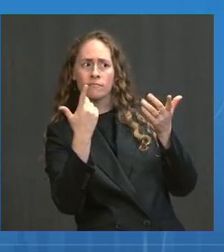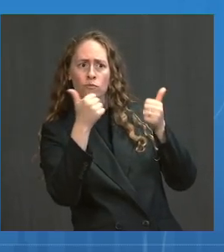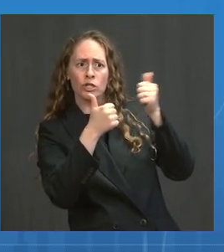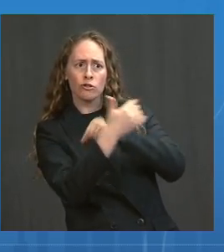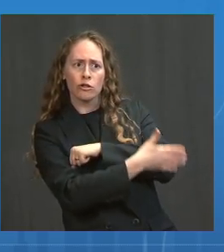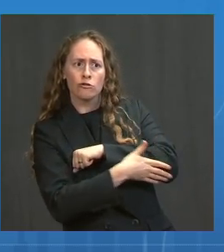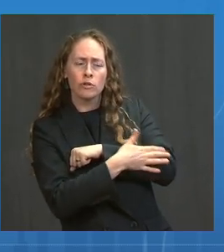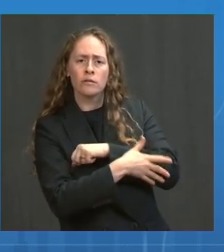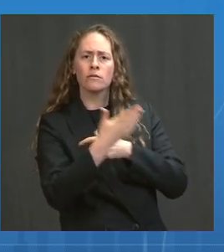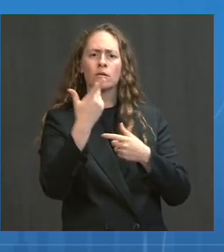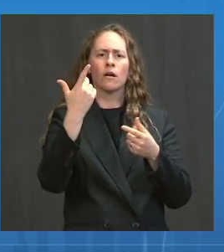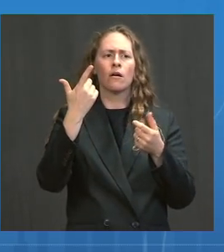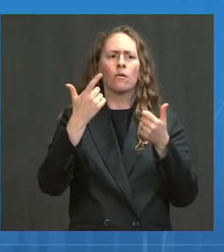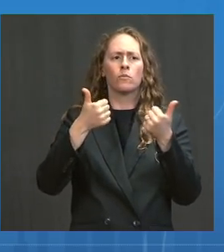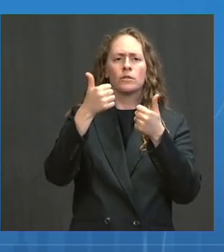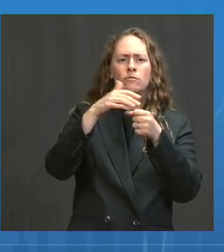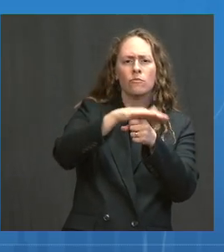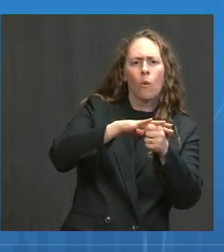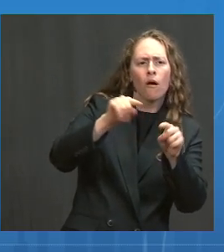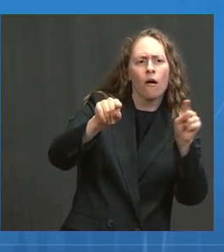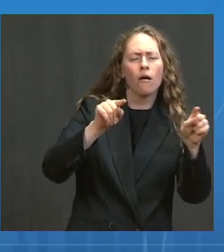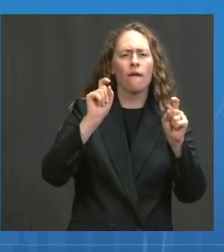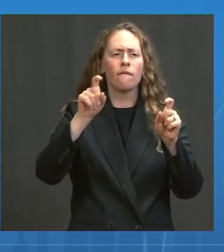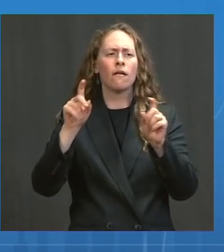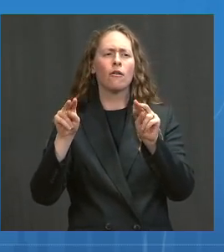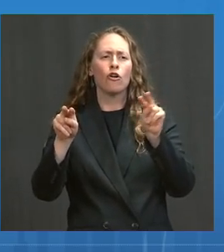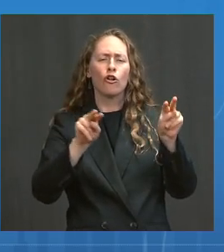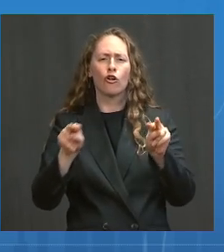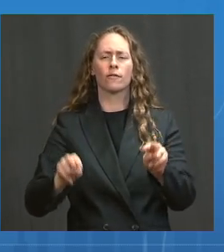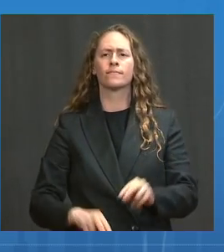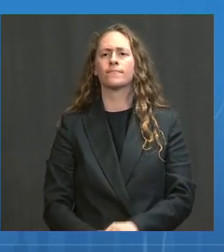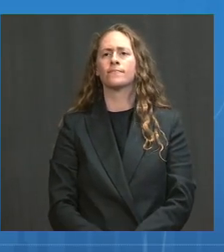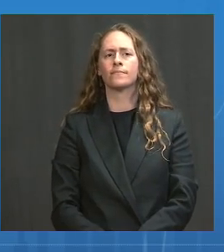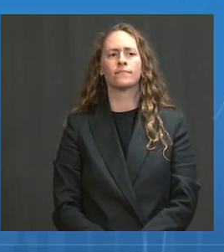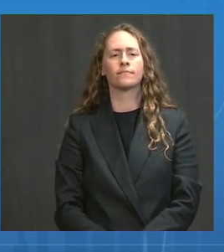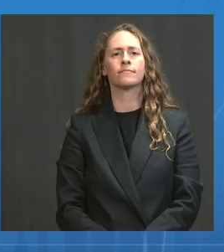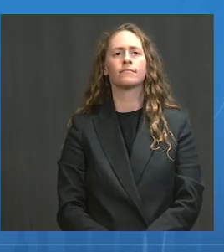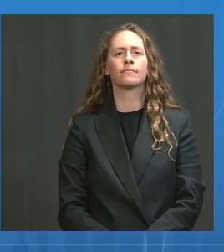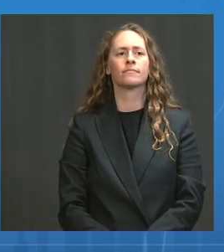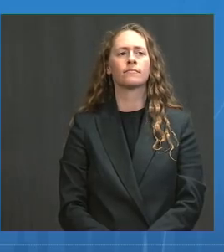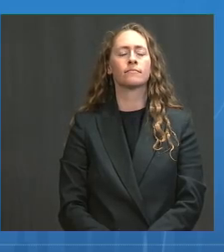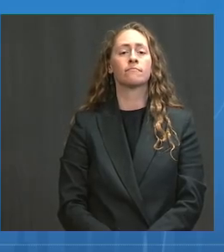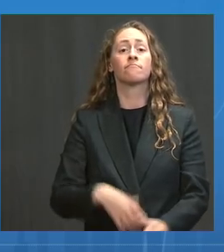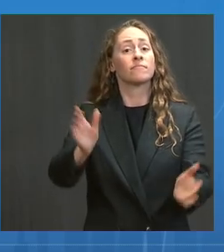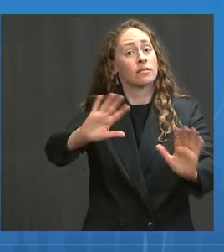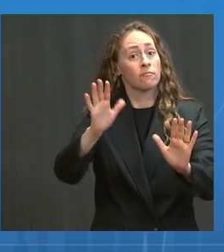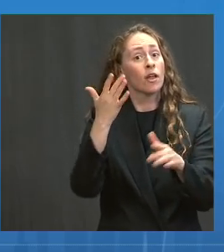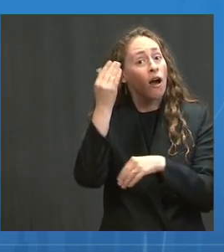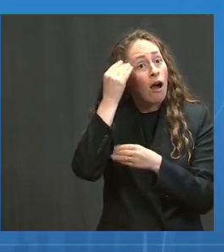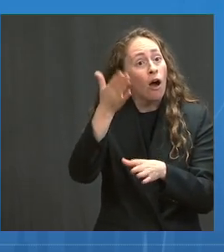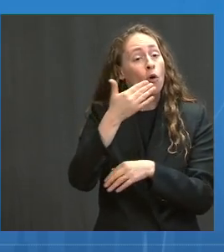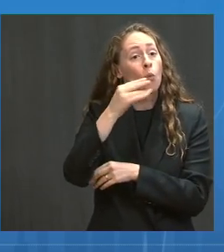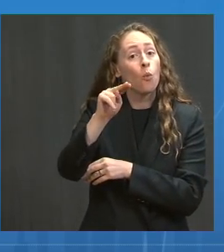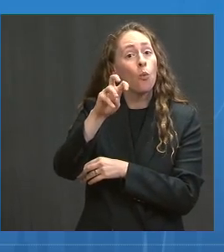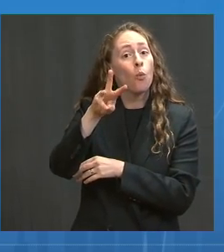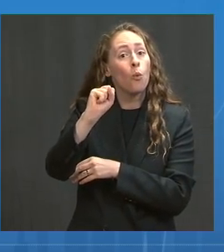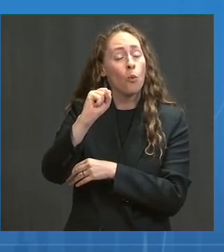Next slide. Bottom line and finally, the good news we have is that we have a solution. The science is clear.